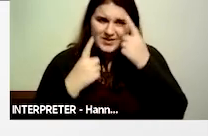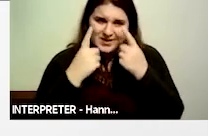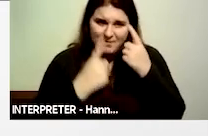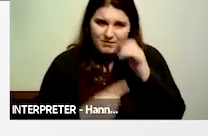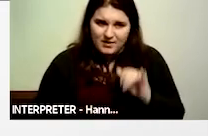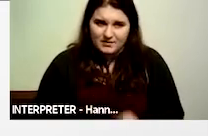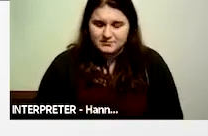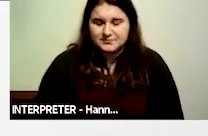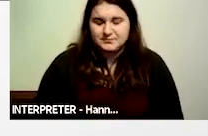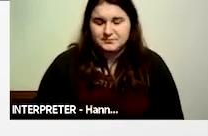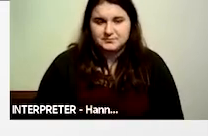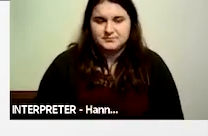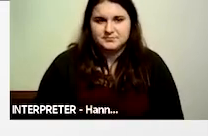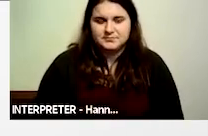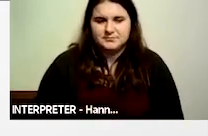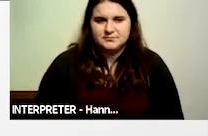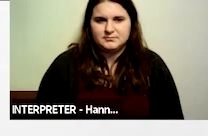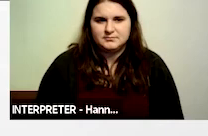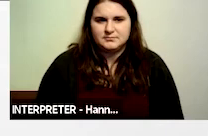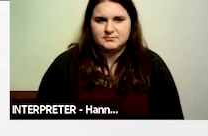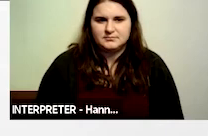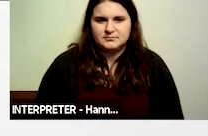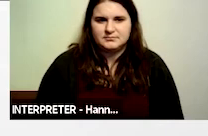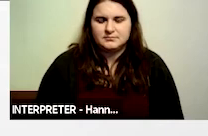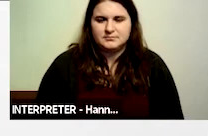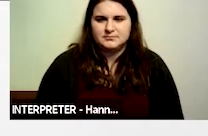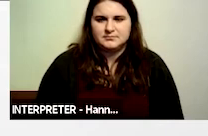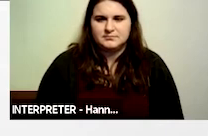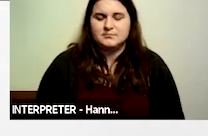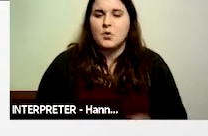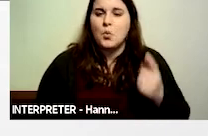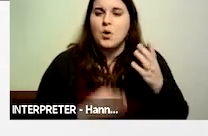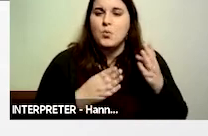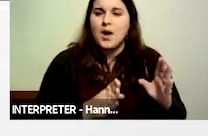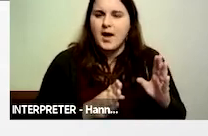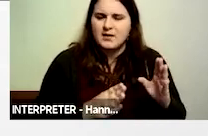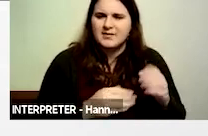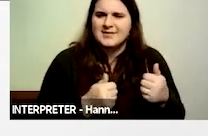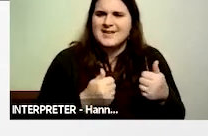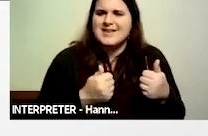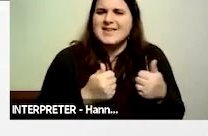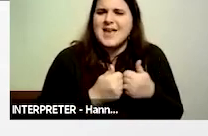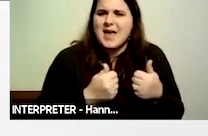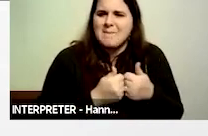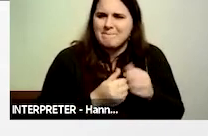Ben Woelk: I wish I'd put it on the slide. It would been great. Ben Woelk: One of them is games that relates specifically to learning different security